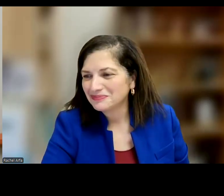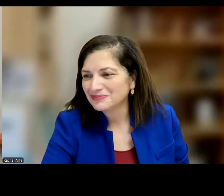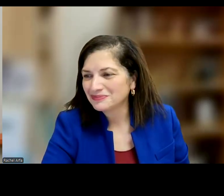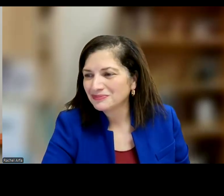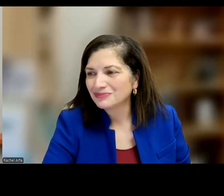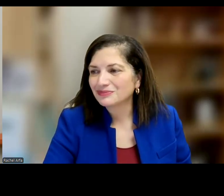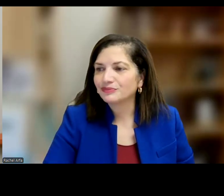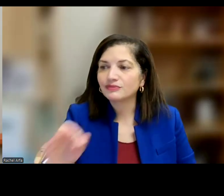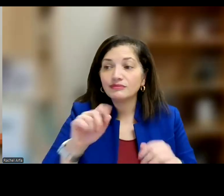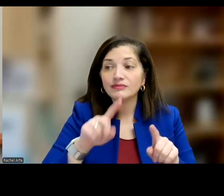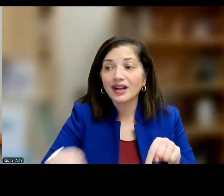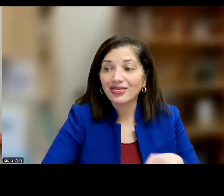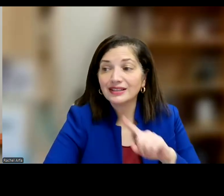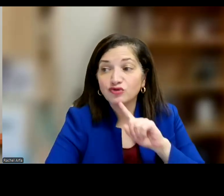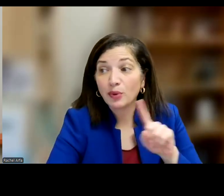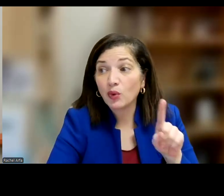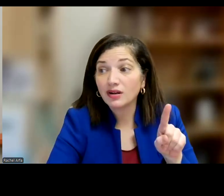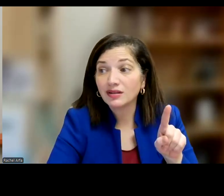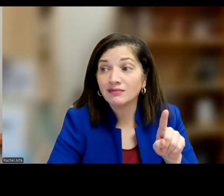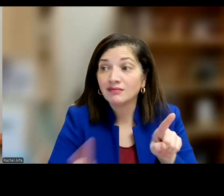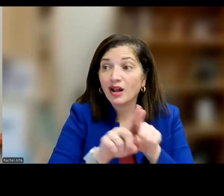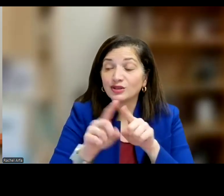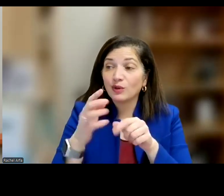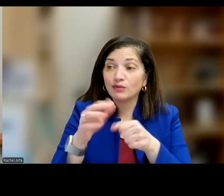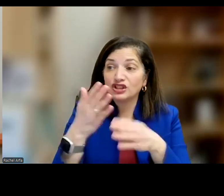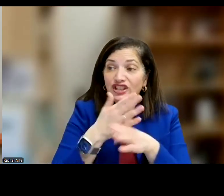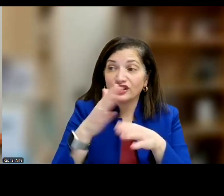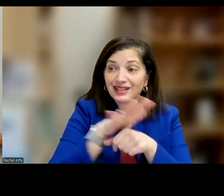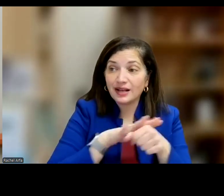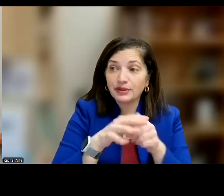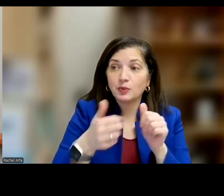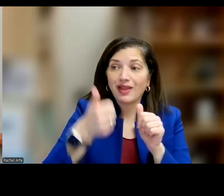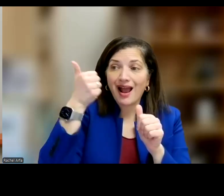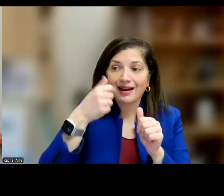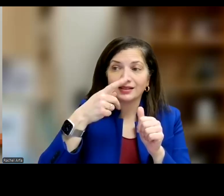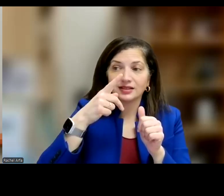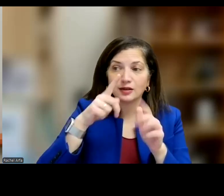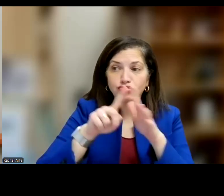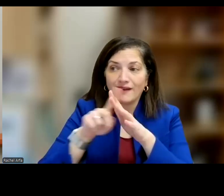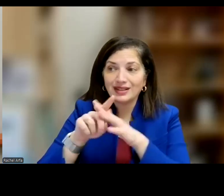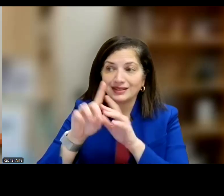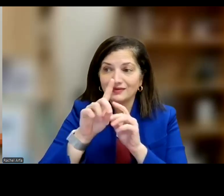13:05:38 many others. This report also 13:05:40 shares the neighborhoods with